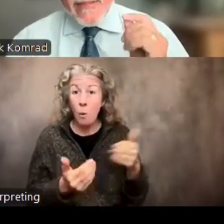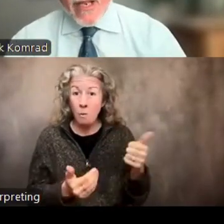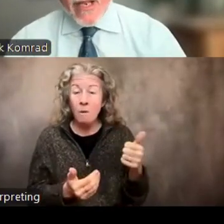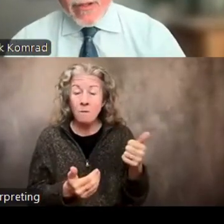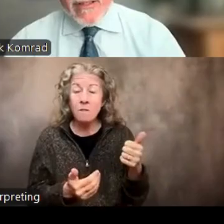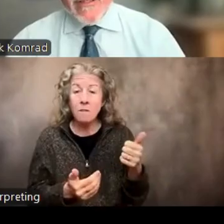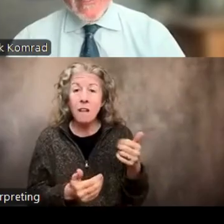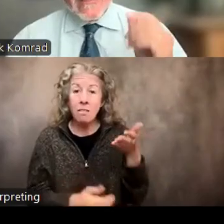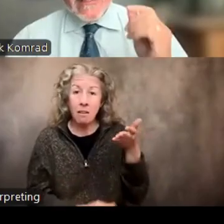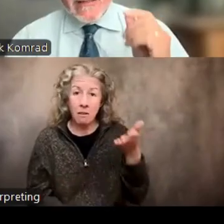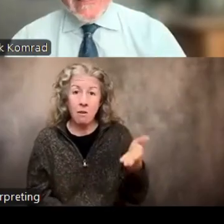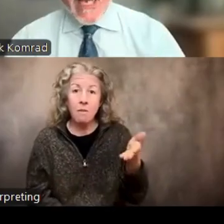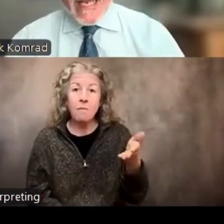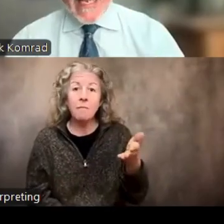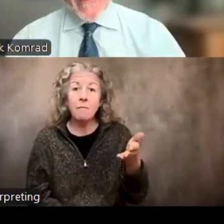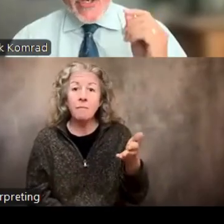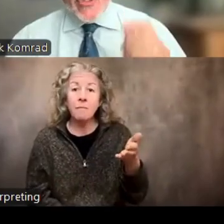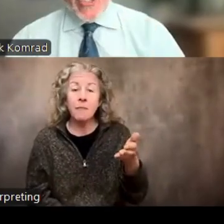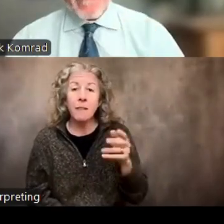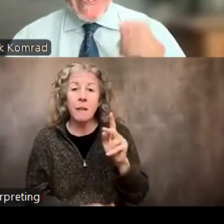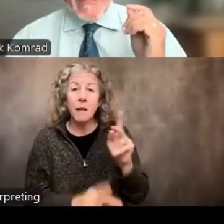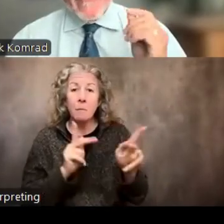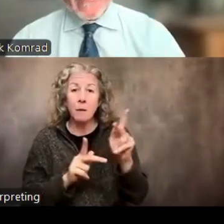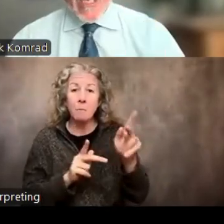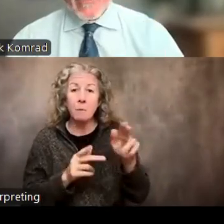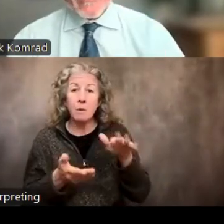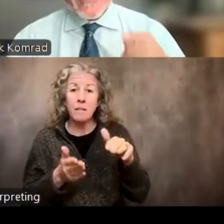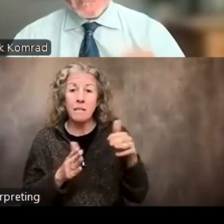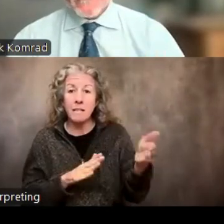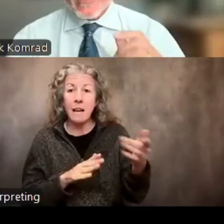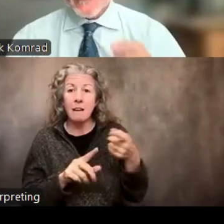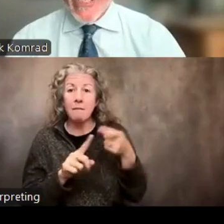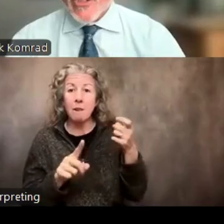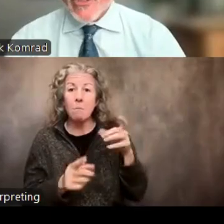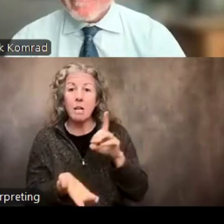Netherlands die at the sharp end of a doctor's lethal injection.